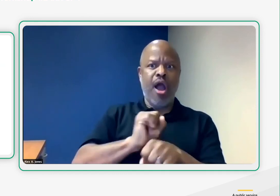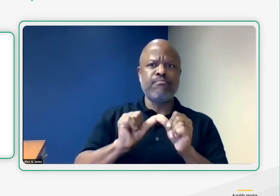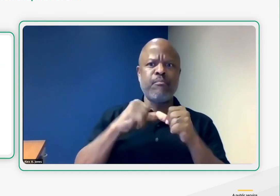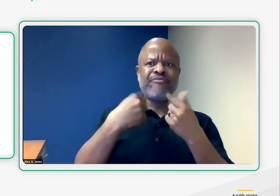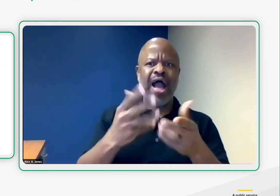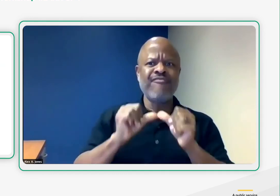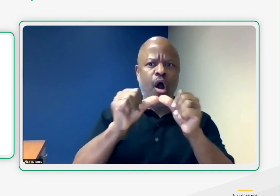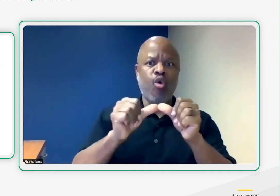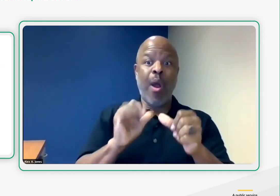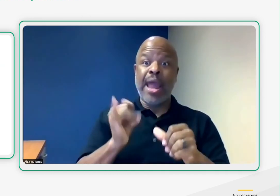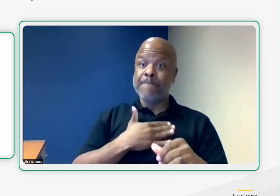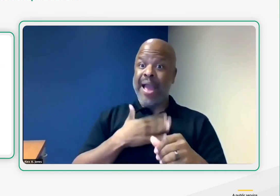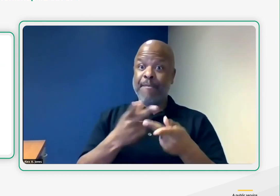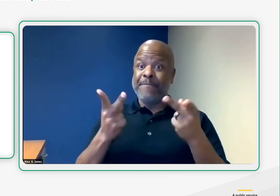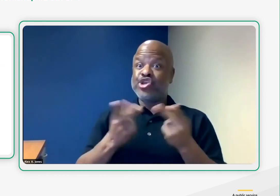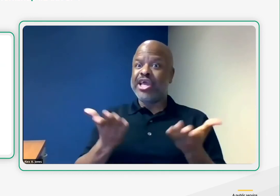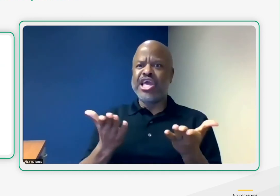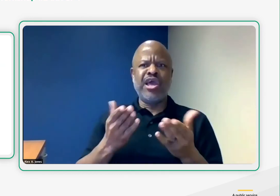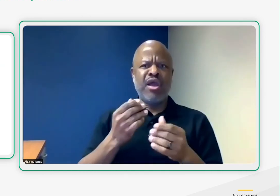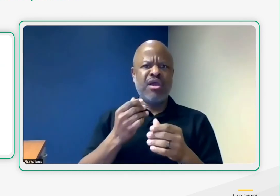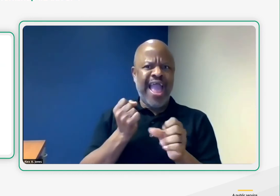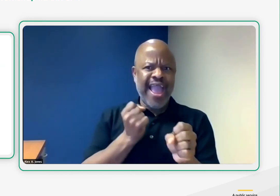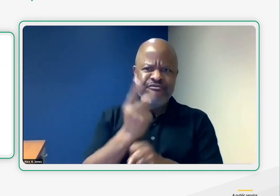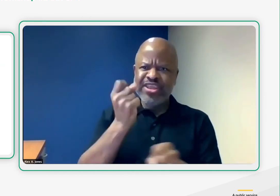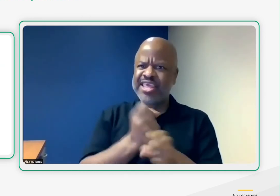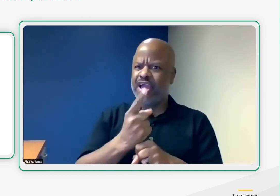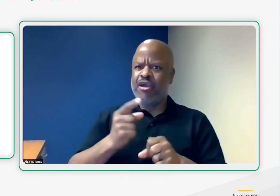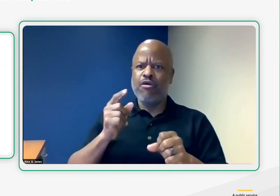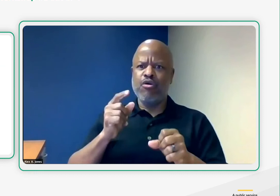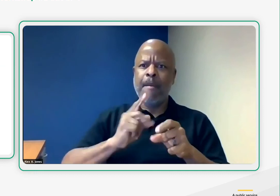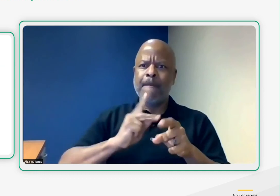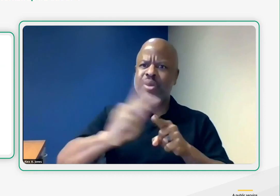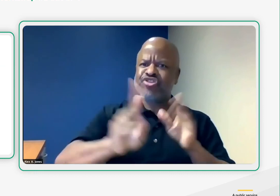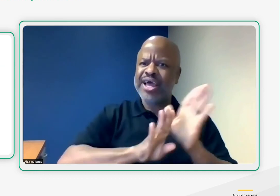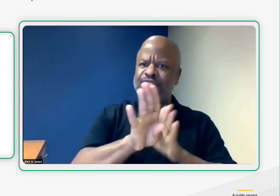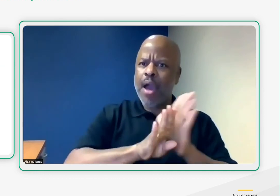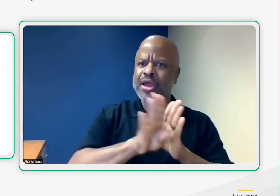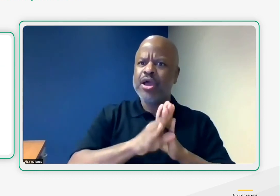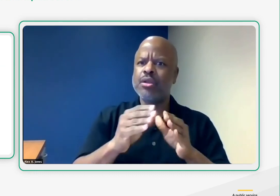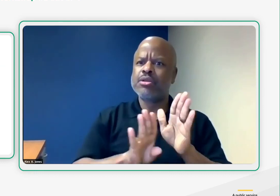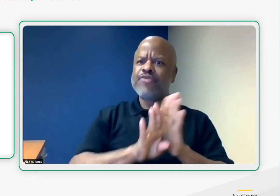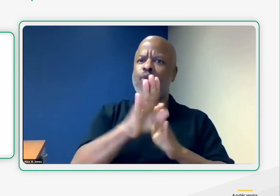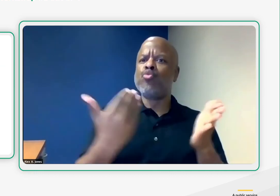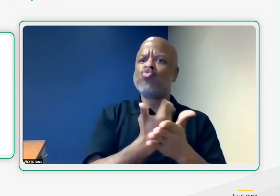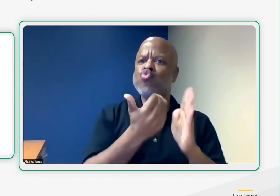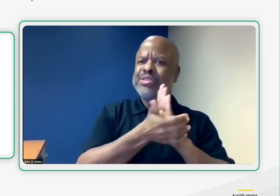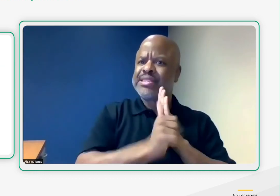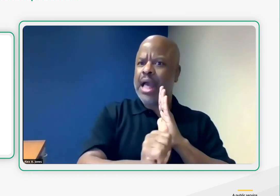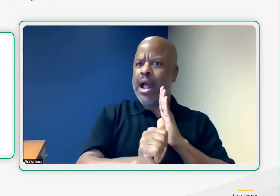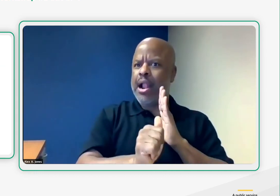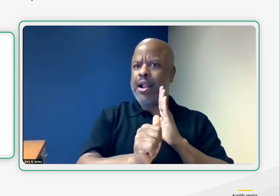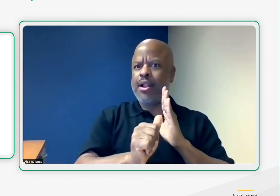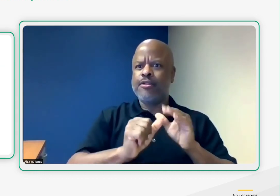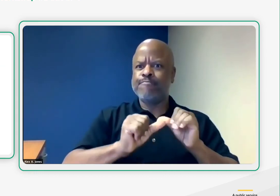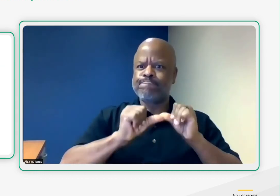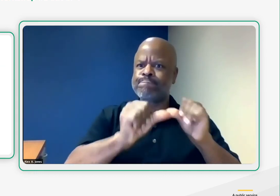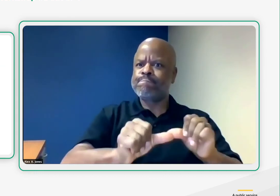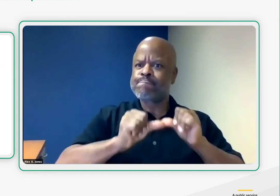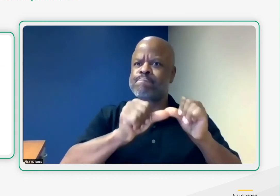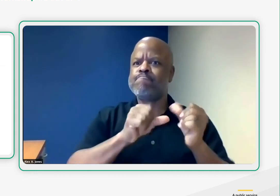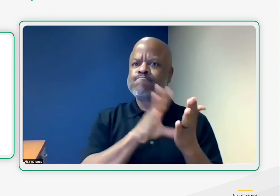If the job offers continuing education or professional development, get more skills.